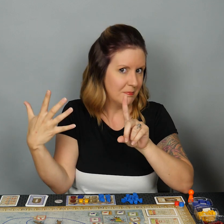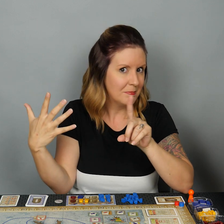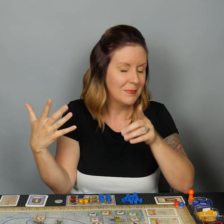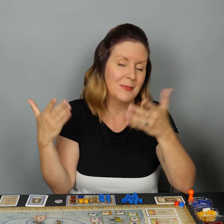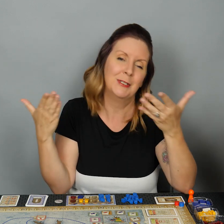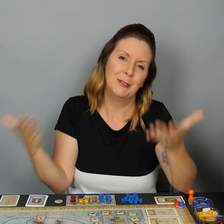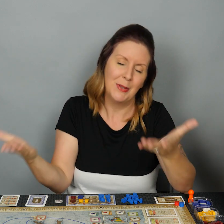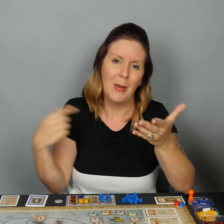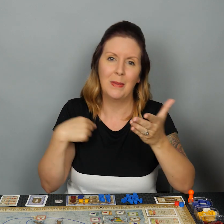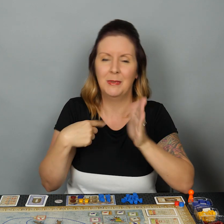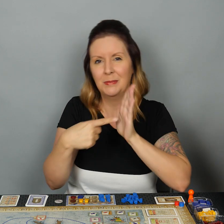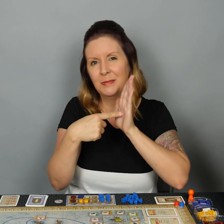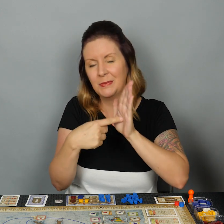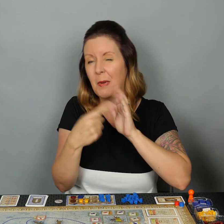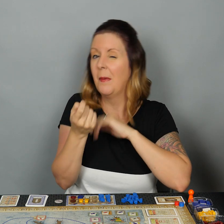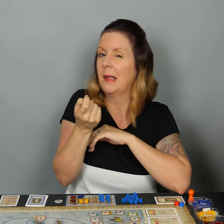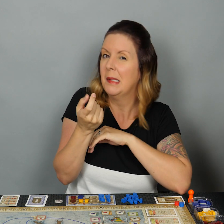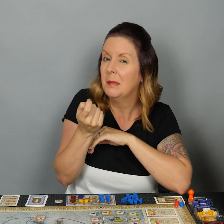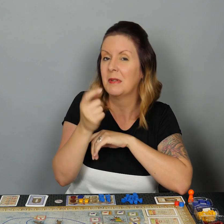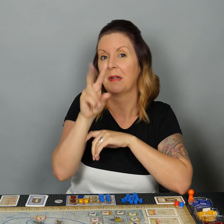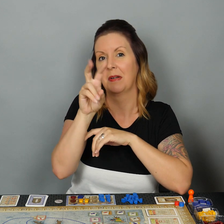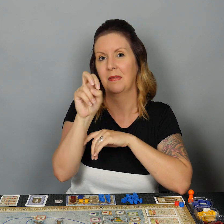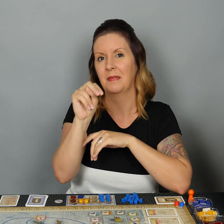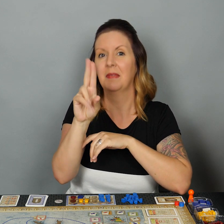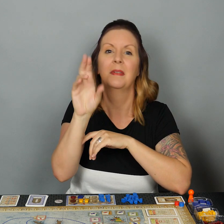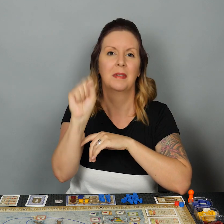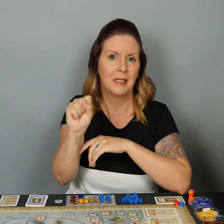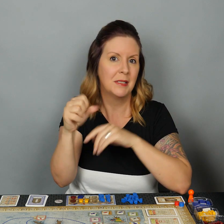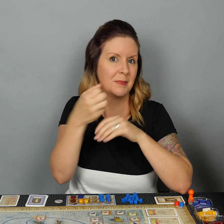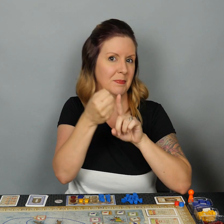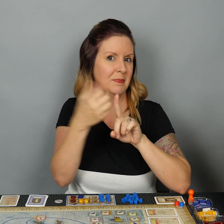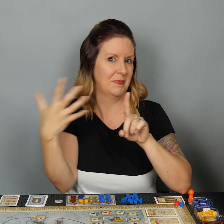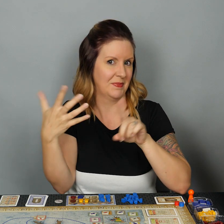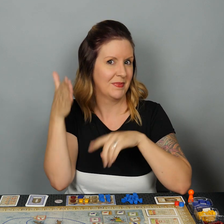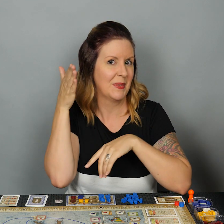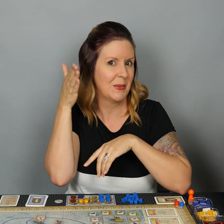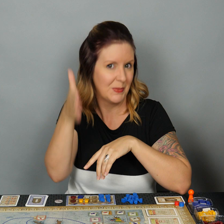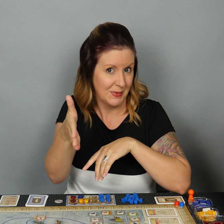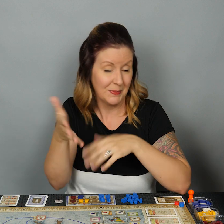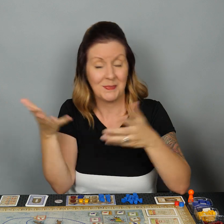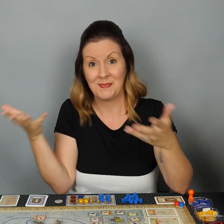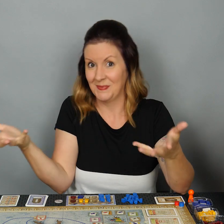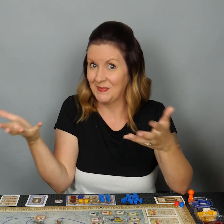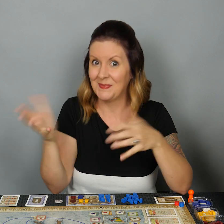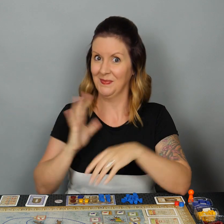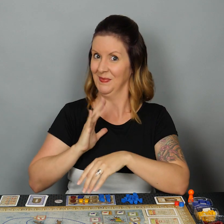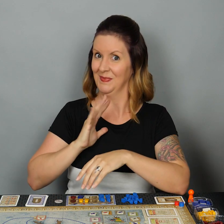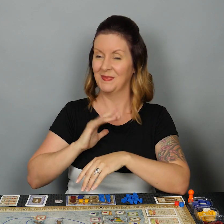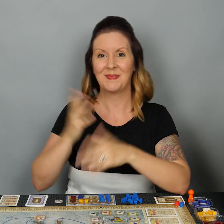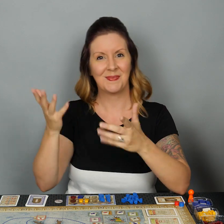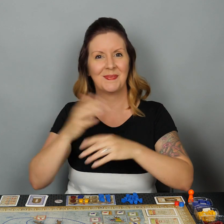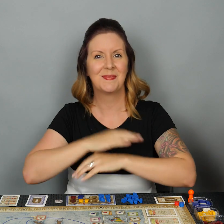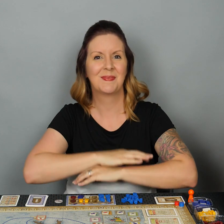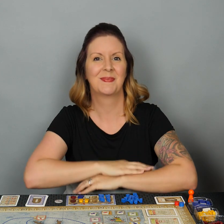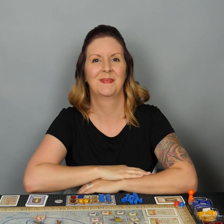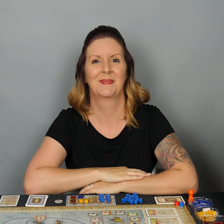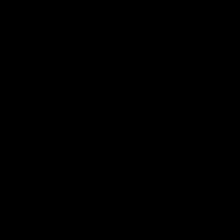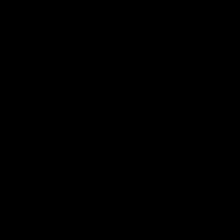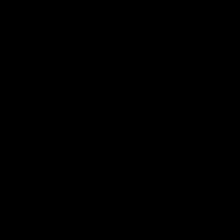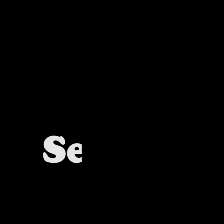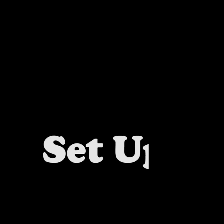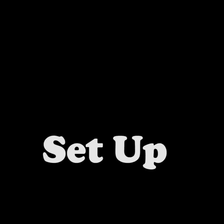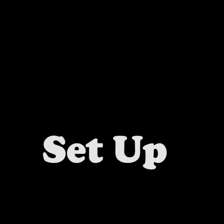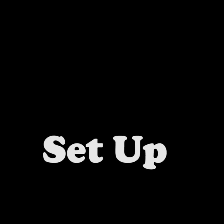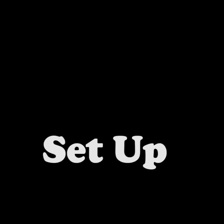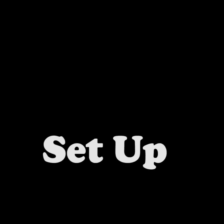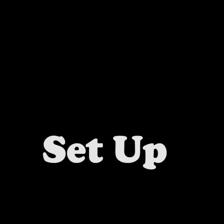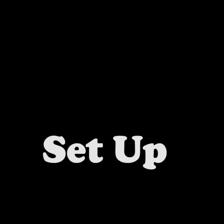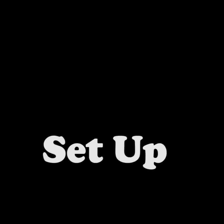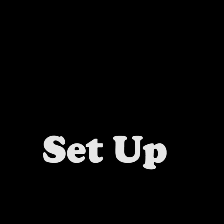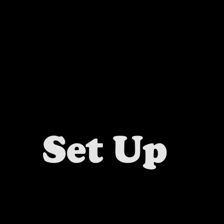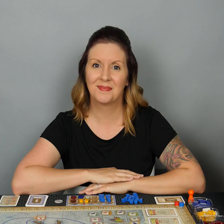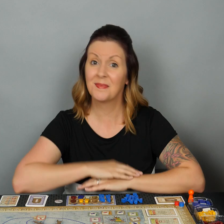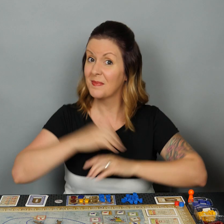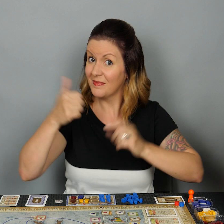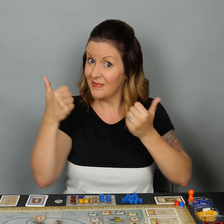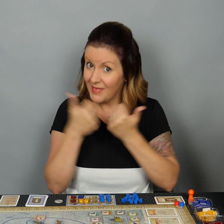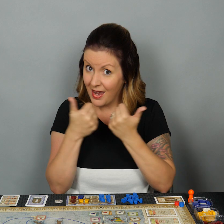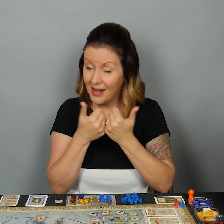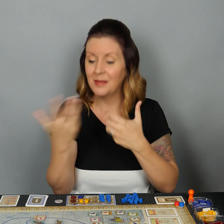in this video.